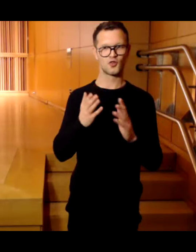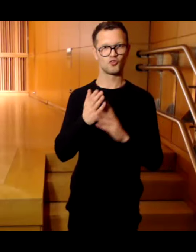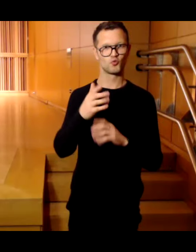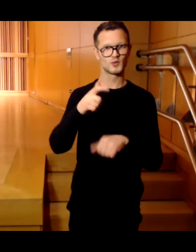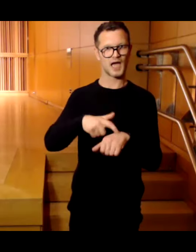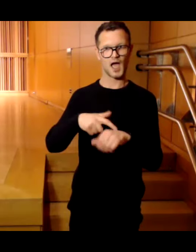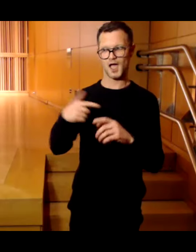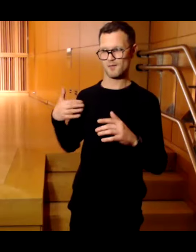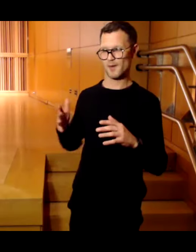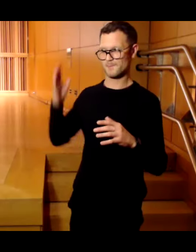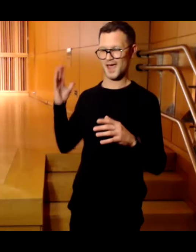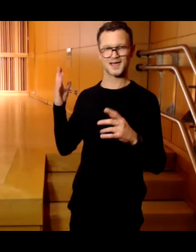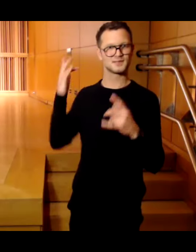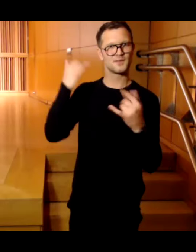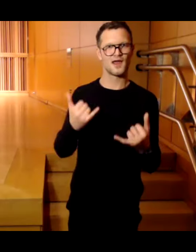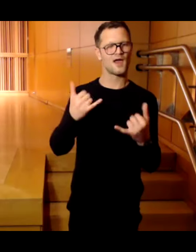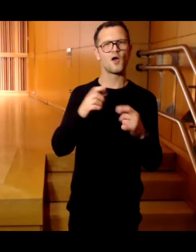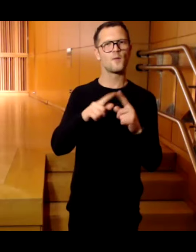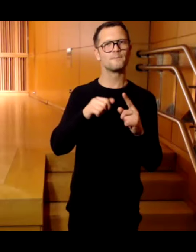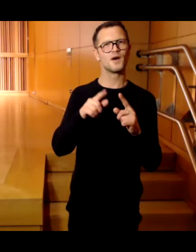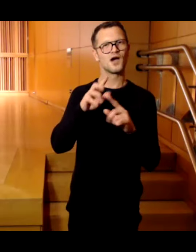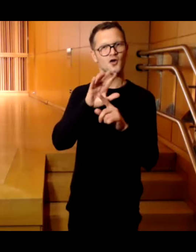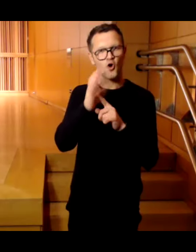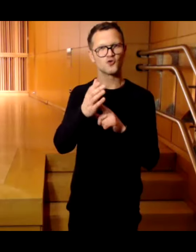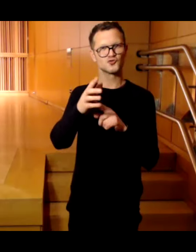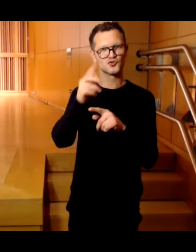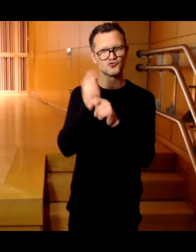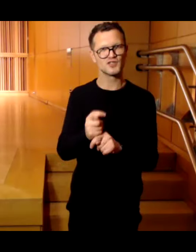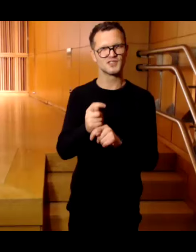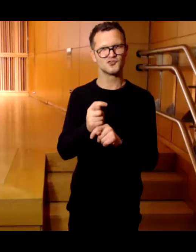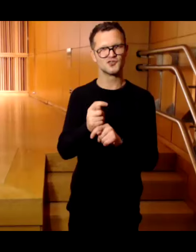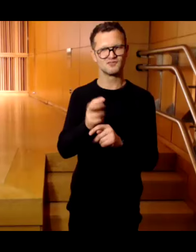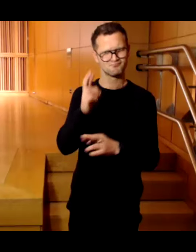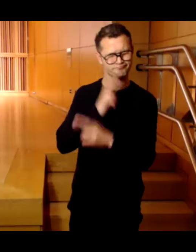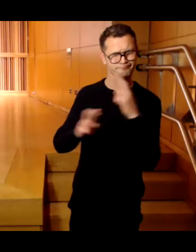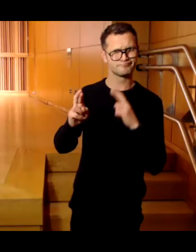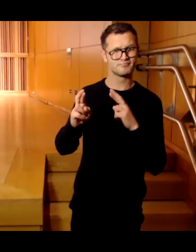custom. I should rush to say that when I speak of faith, my concern is not primarily.